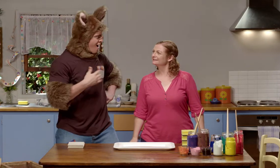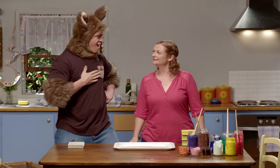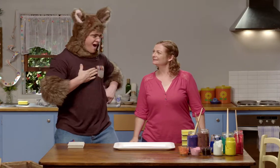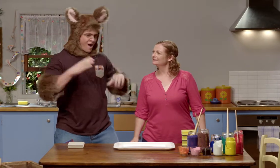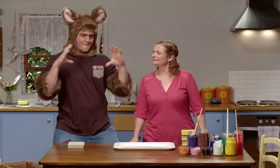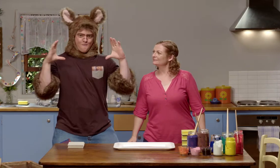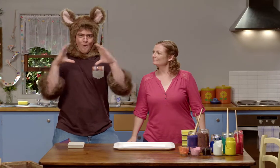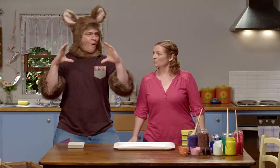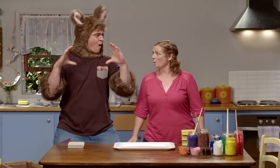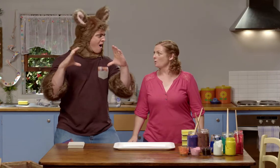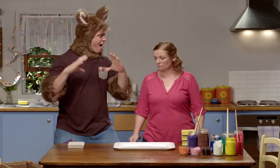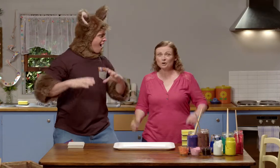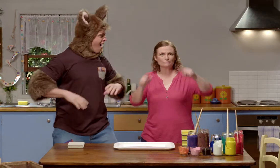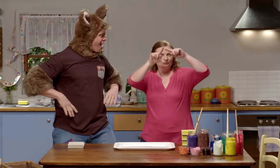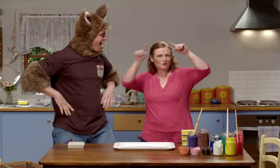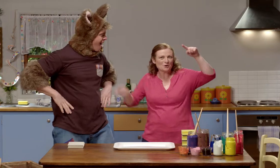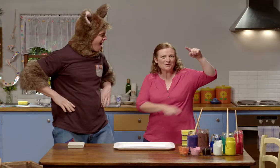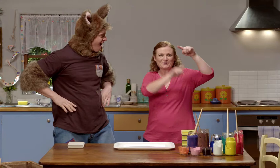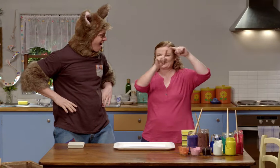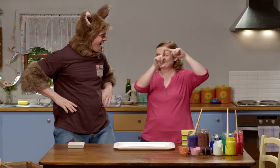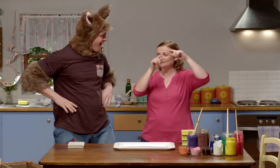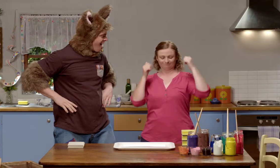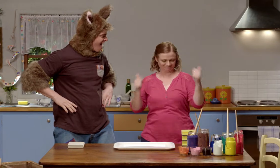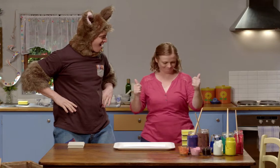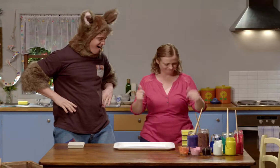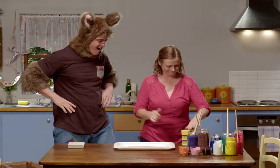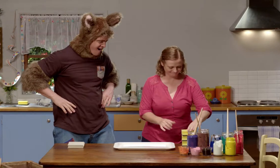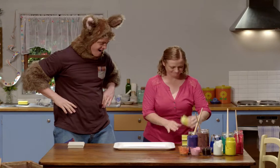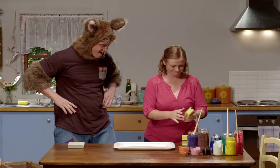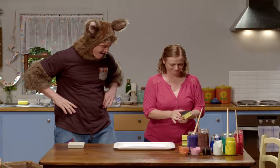I like soccer balls. We can do a circle then.